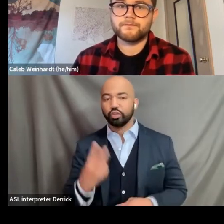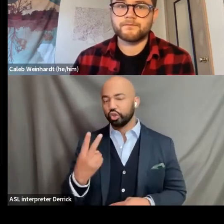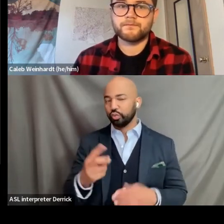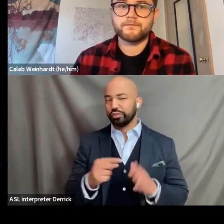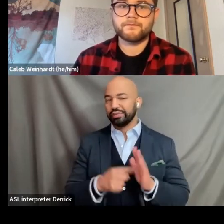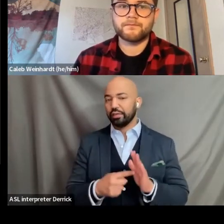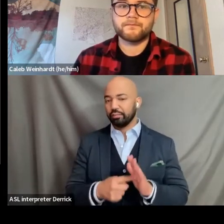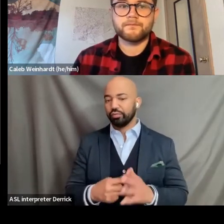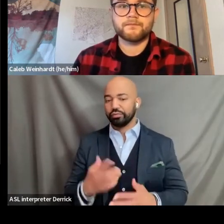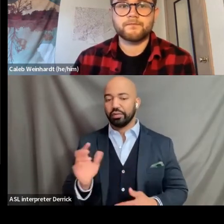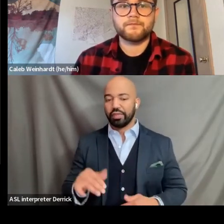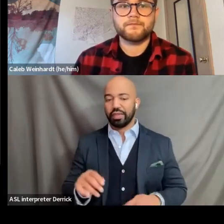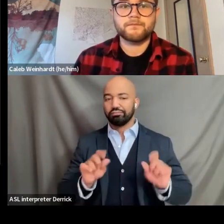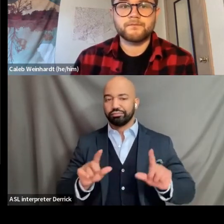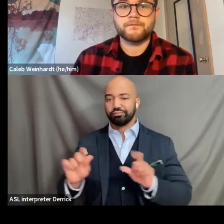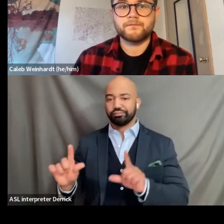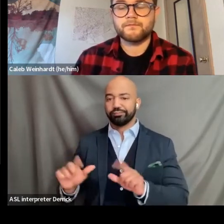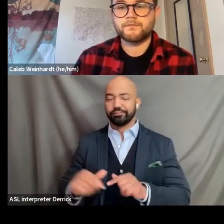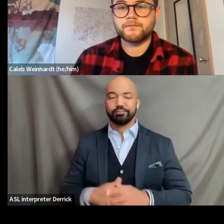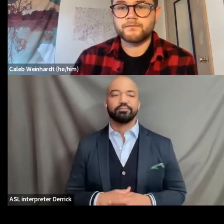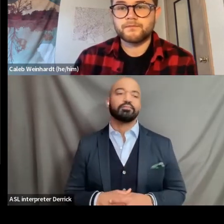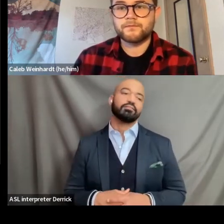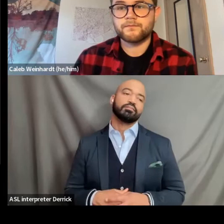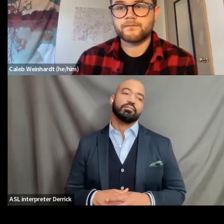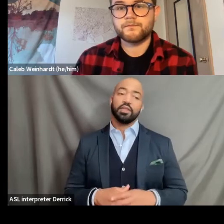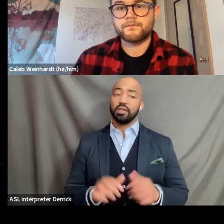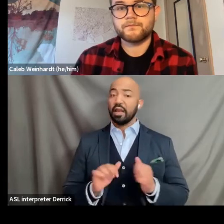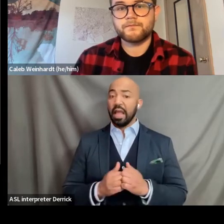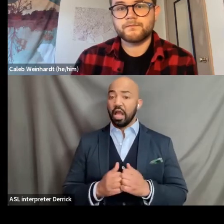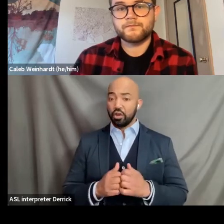One of the ways that we can foster resilience and build a better world